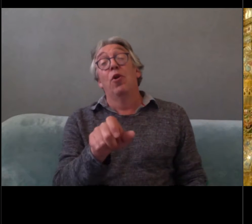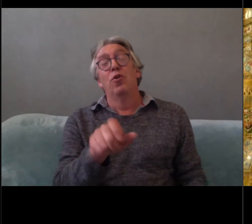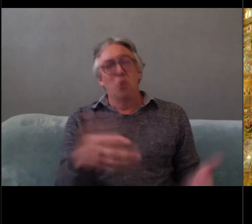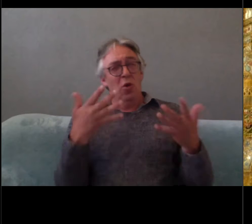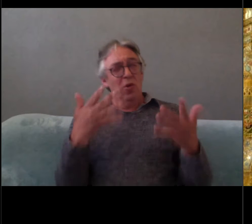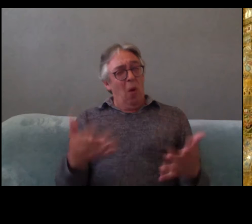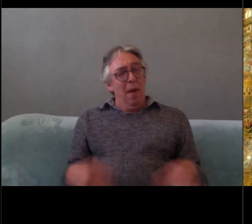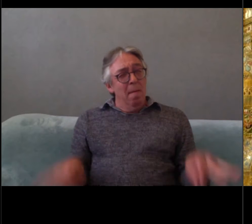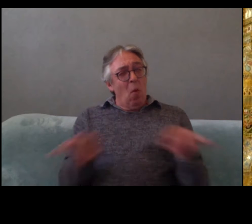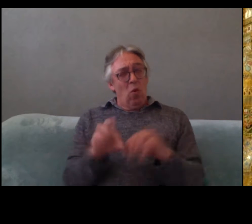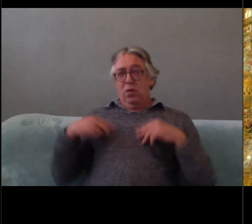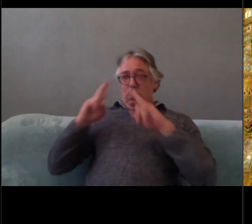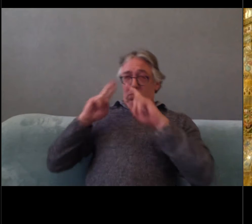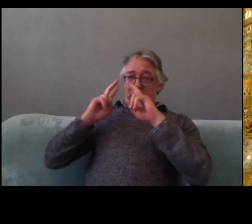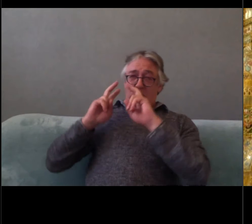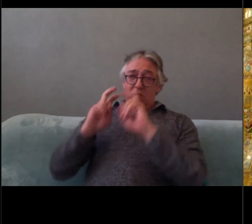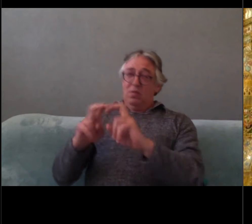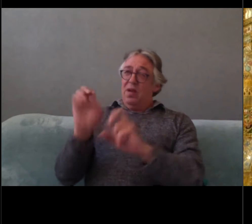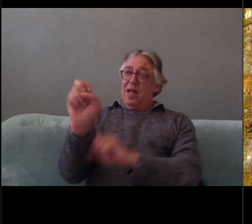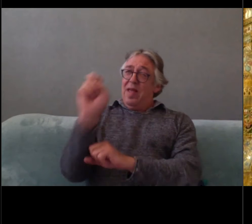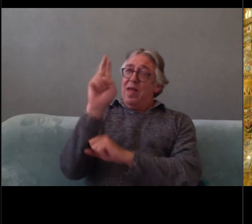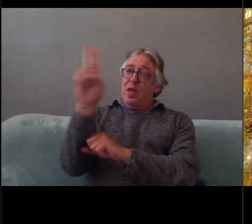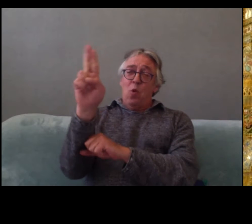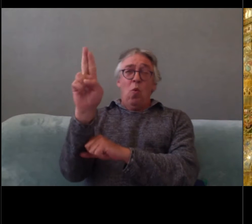that are being taken today for the structural funds